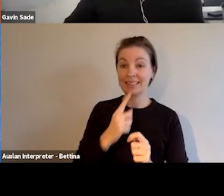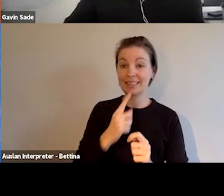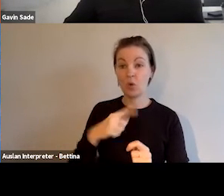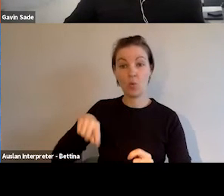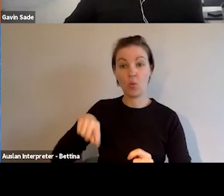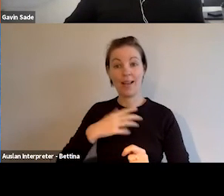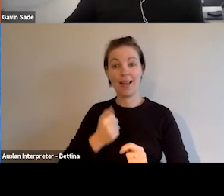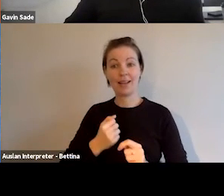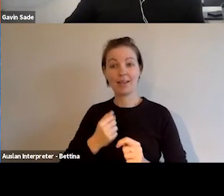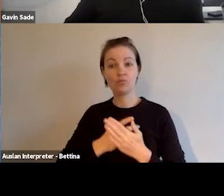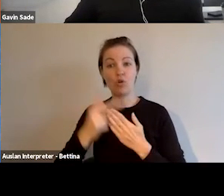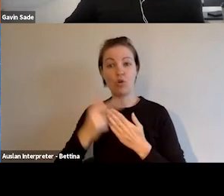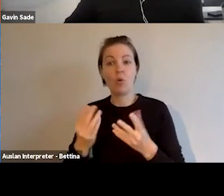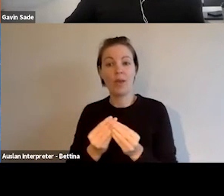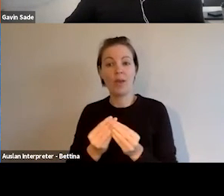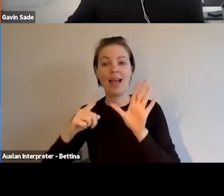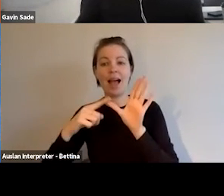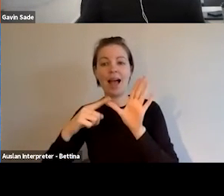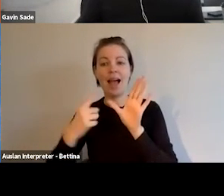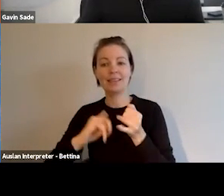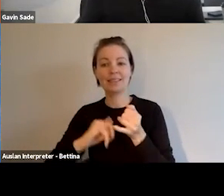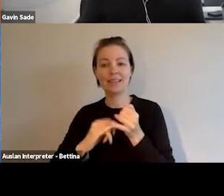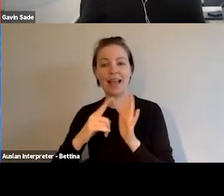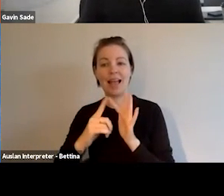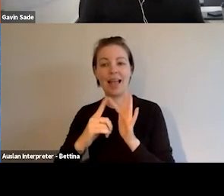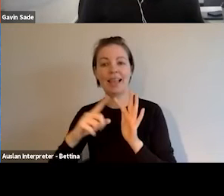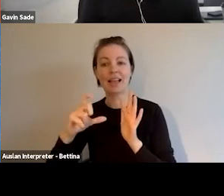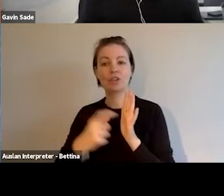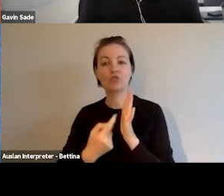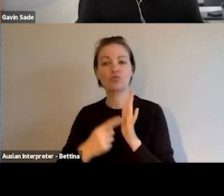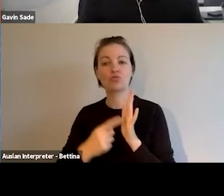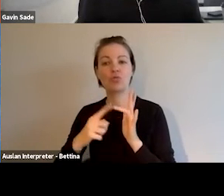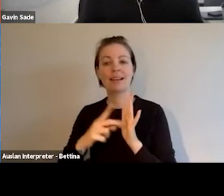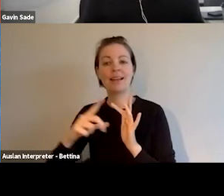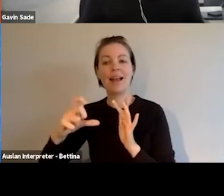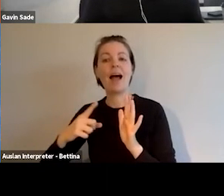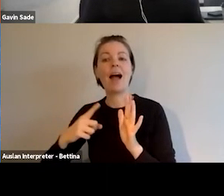with the facility in Austria. The future love.